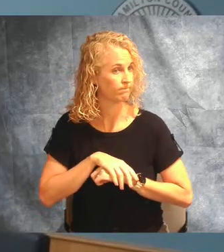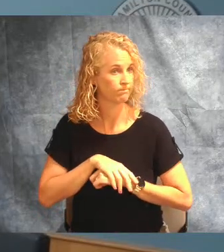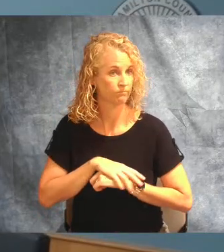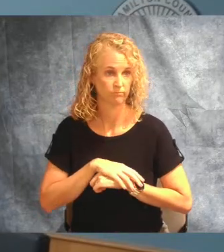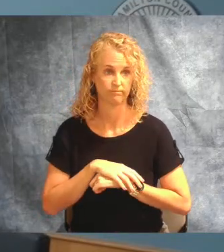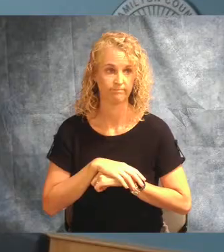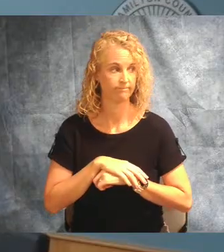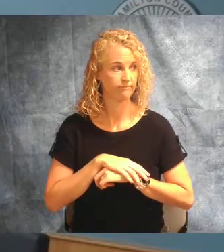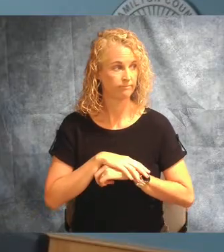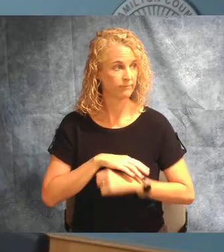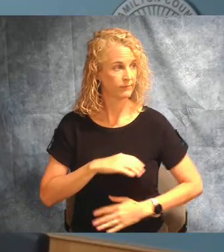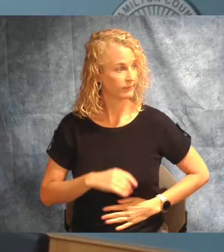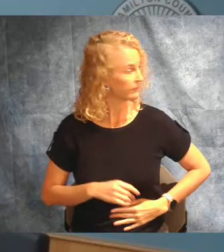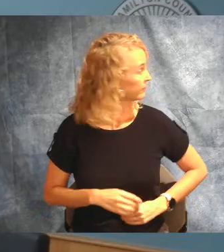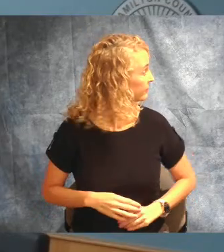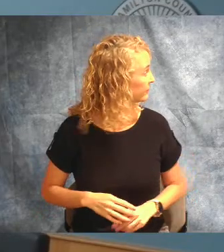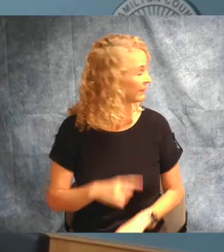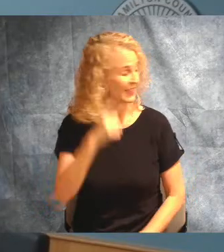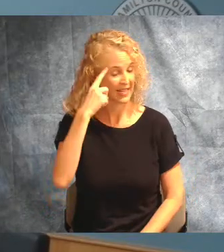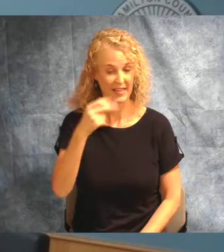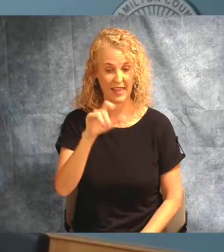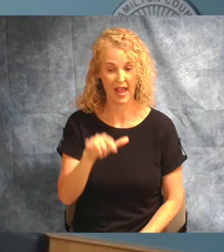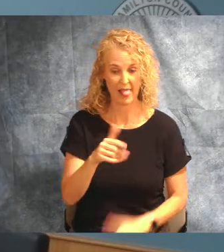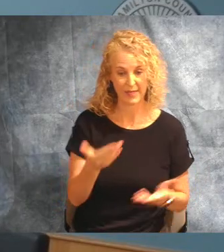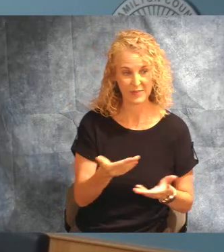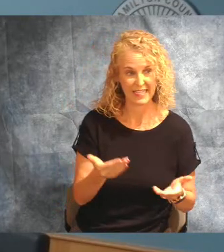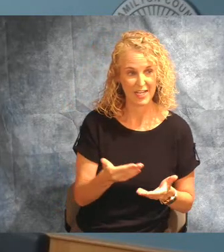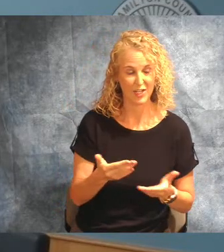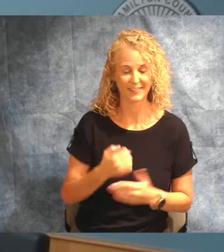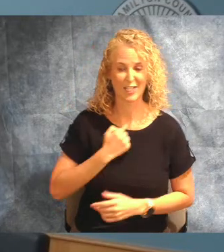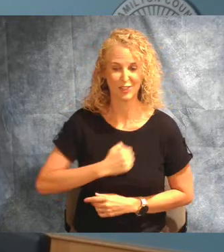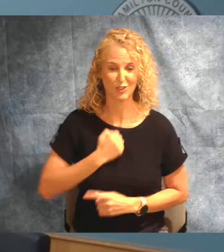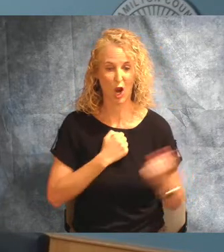Oh, there I'm sorry. I thought Holly was back in the corner of the room. So like